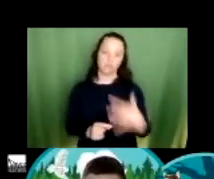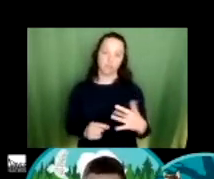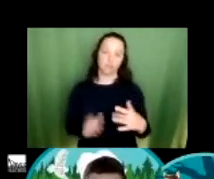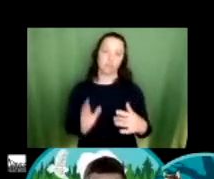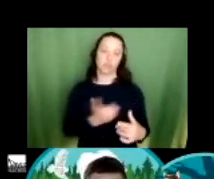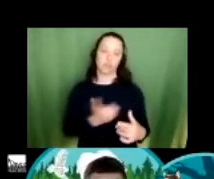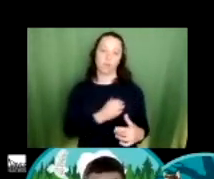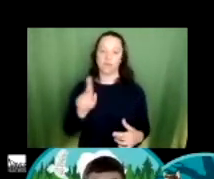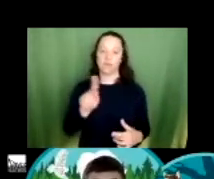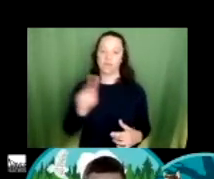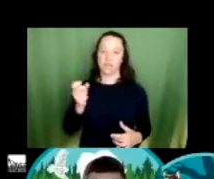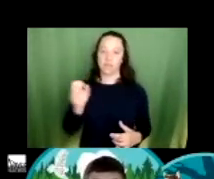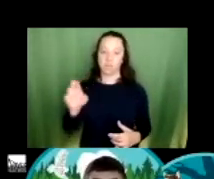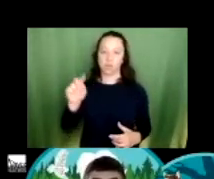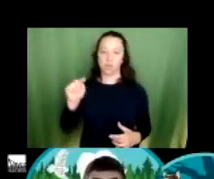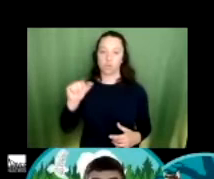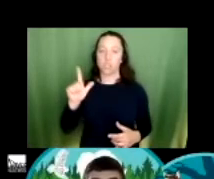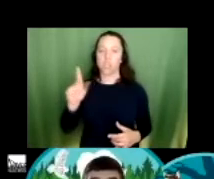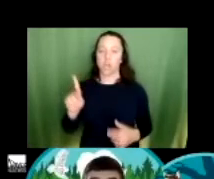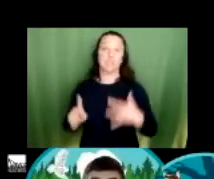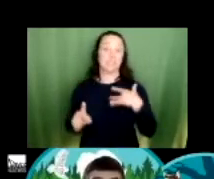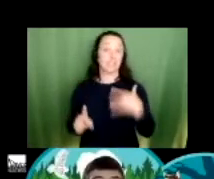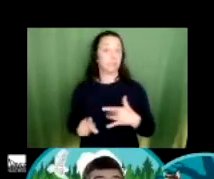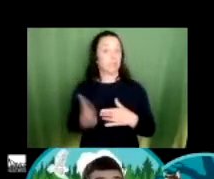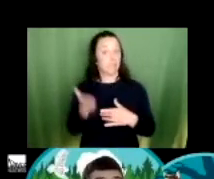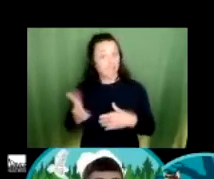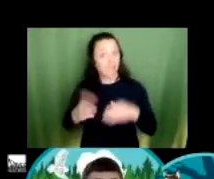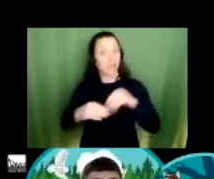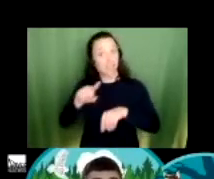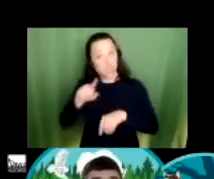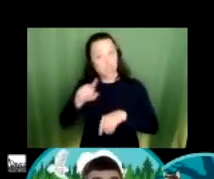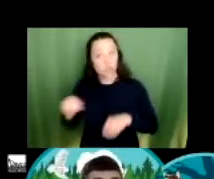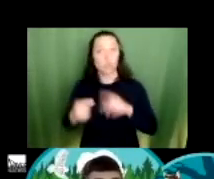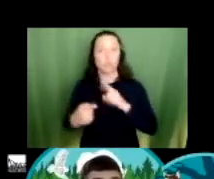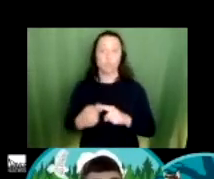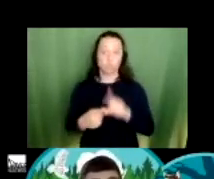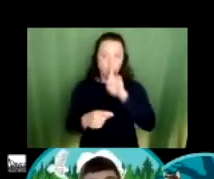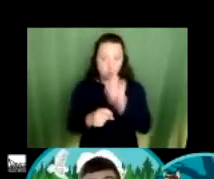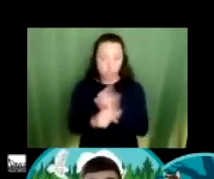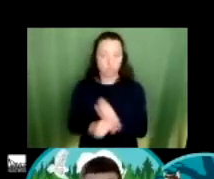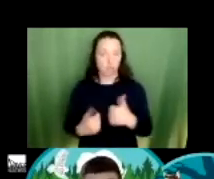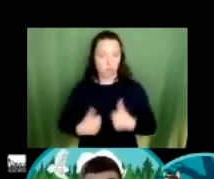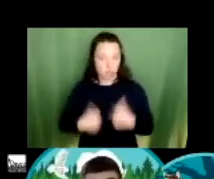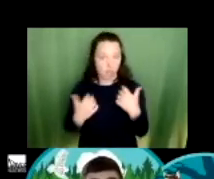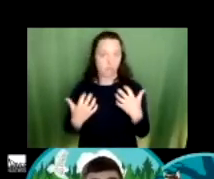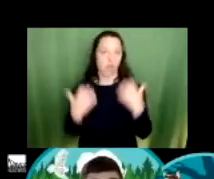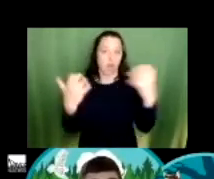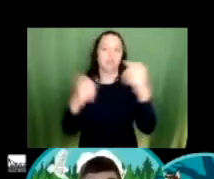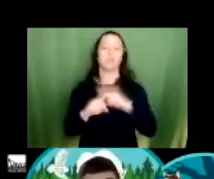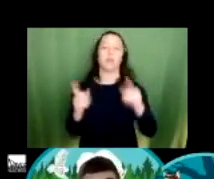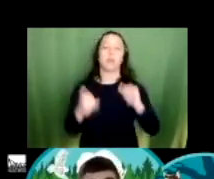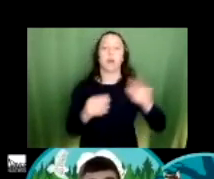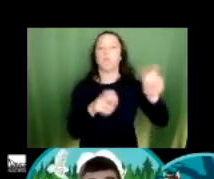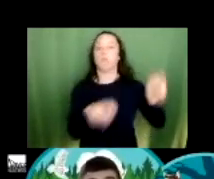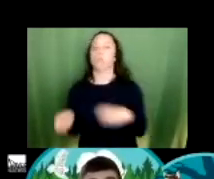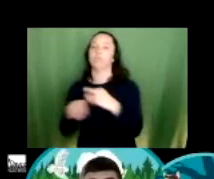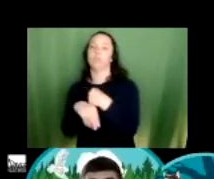audiences on the grounds. But now we've actually digitized and virtualized these opportunities